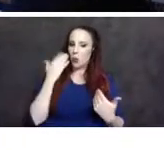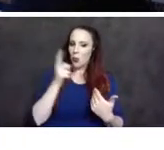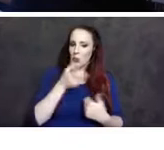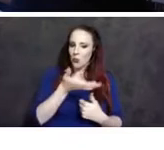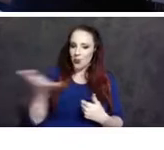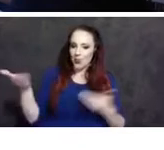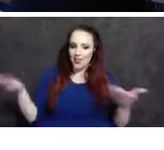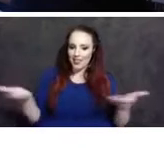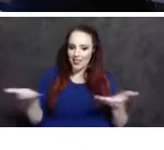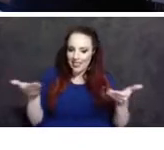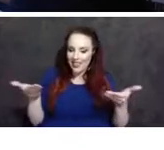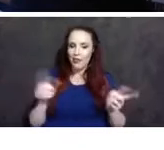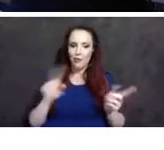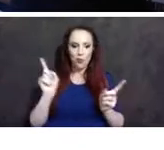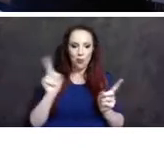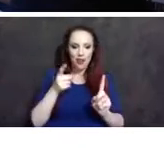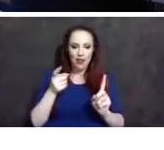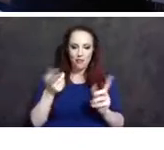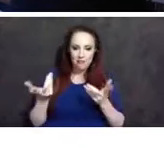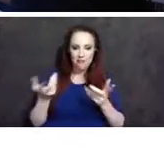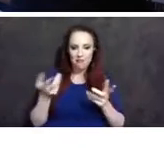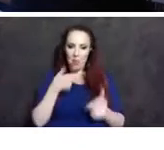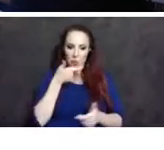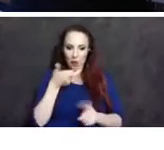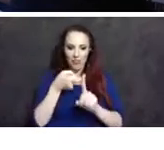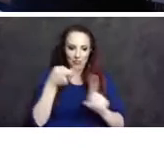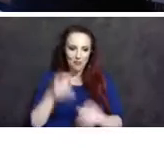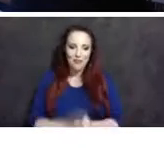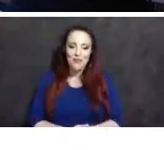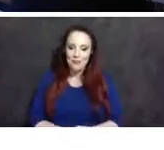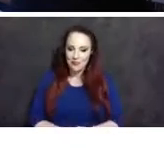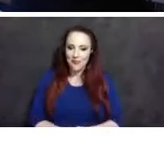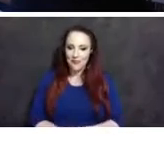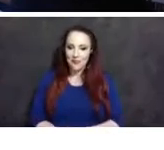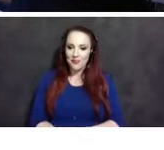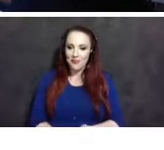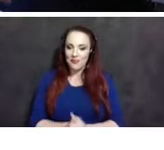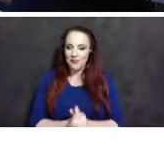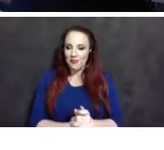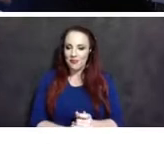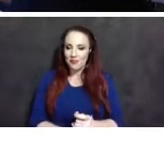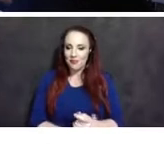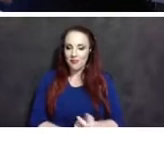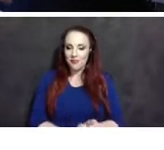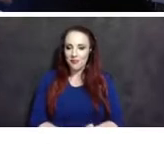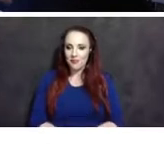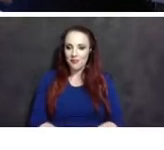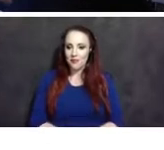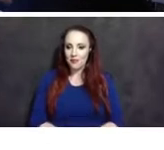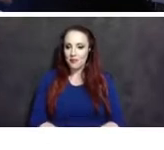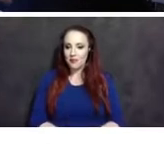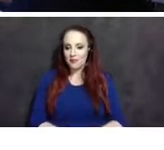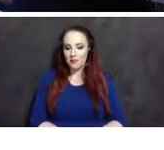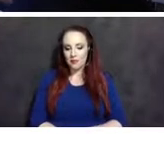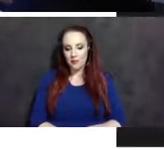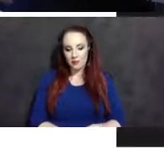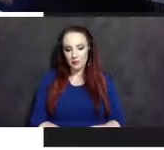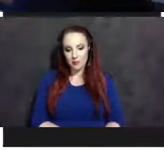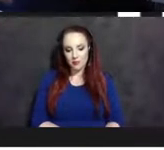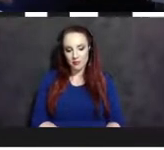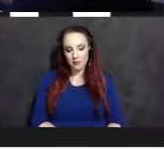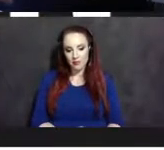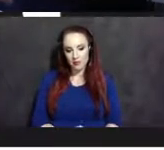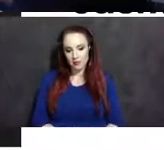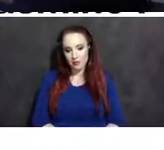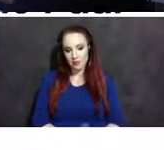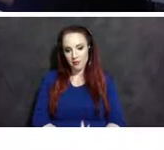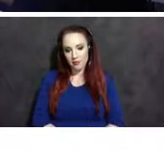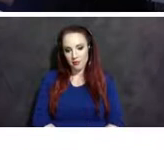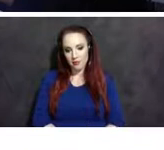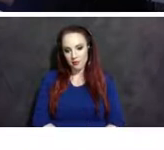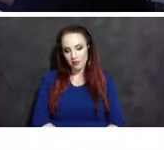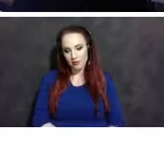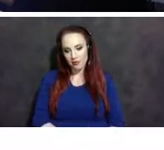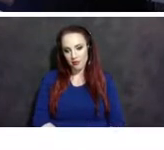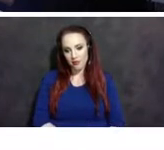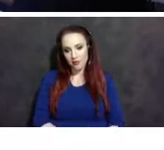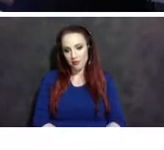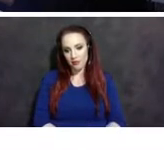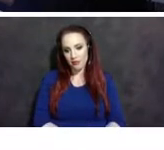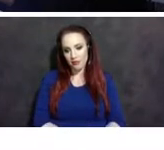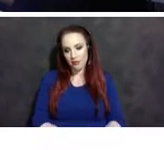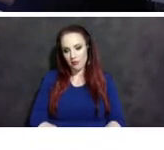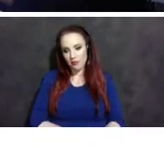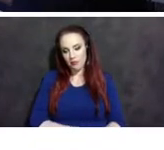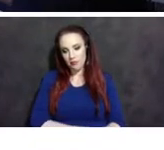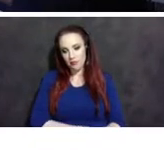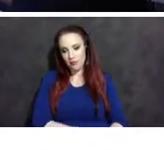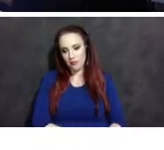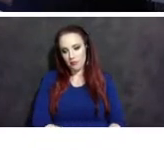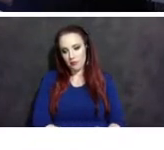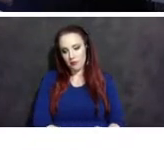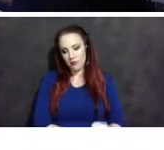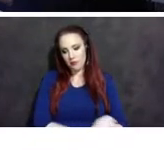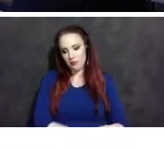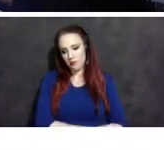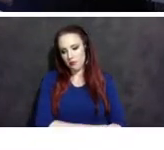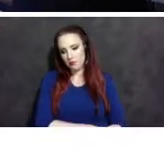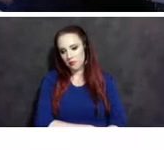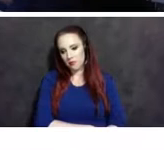where you're coming in from.